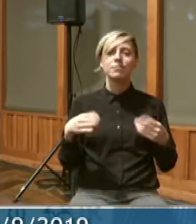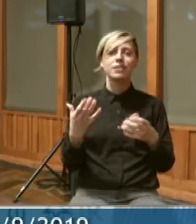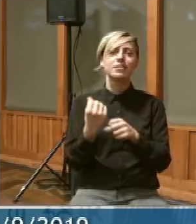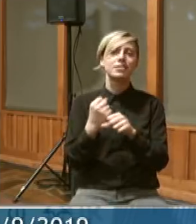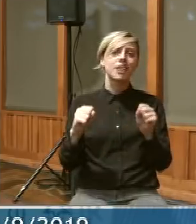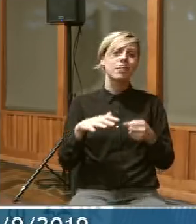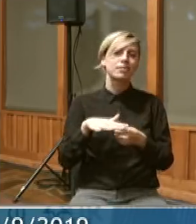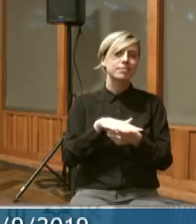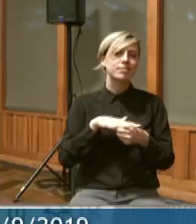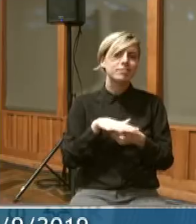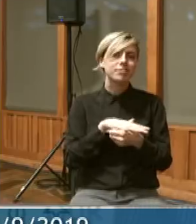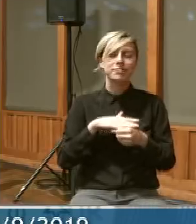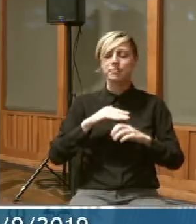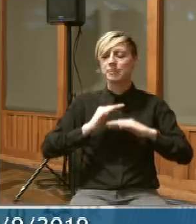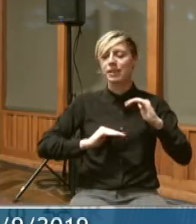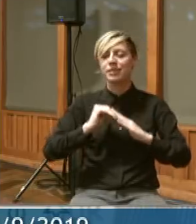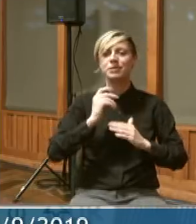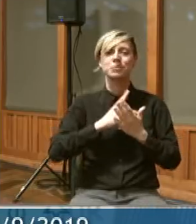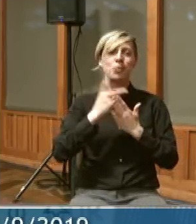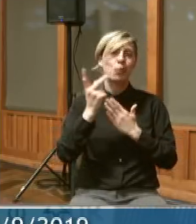PARKS AND RECREATION FROM ITS BEGINNING IT HAS BEEN TO HELP